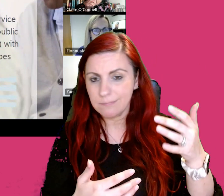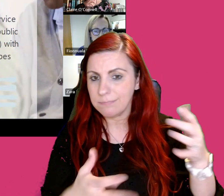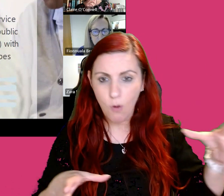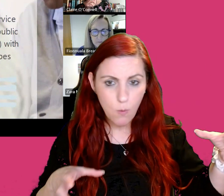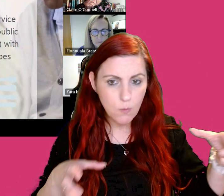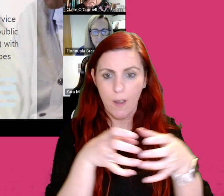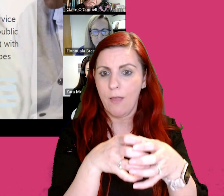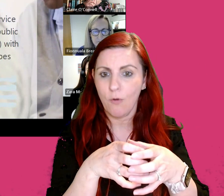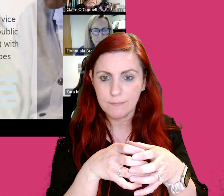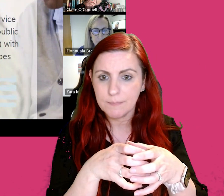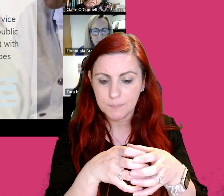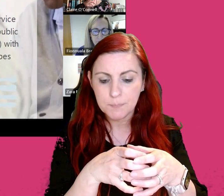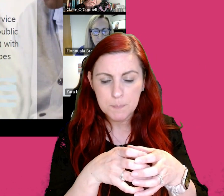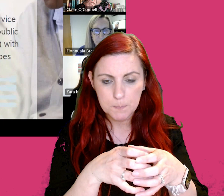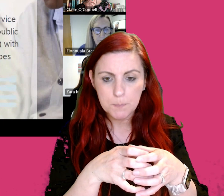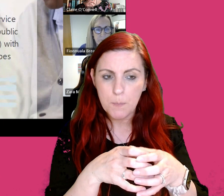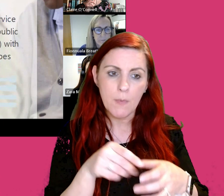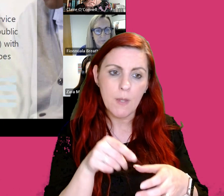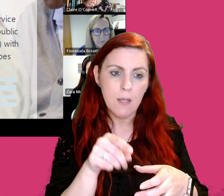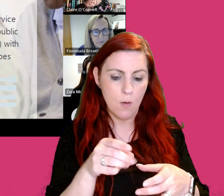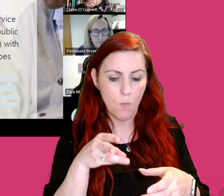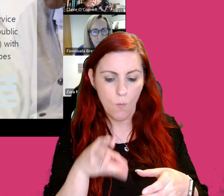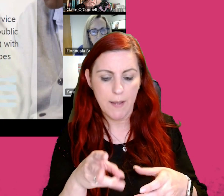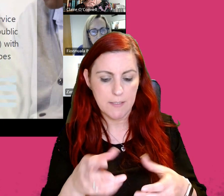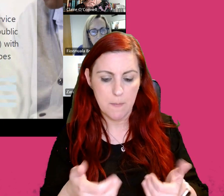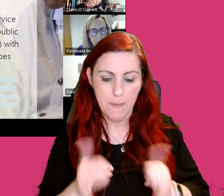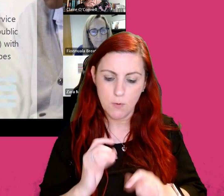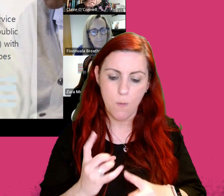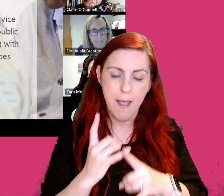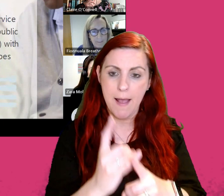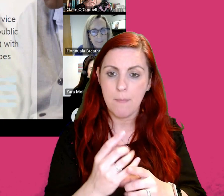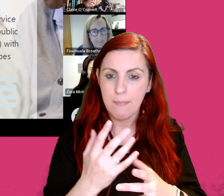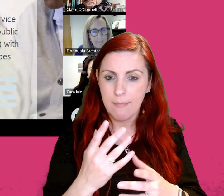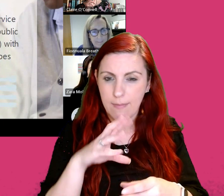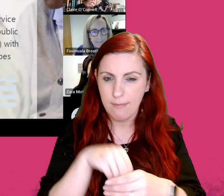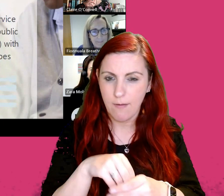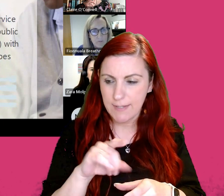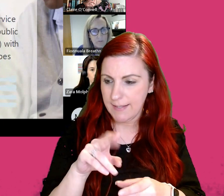everybody um and a way that helps influence and shape the research so it's not just kind of little